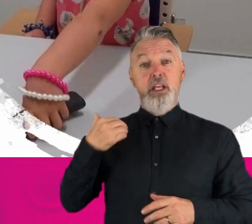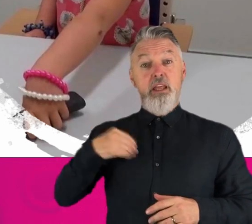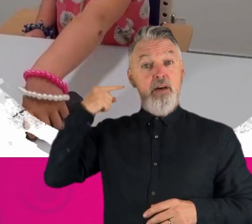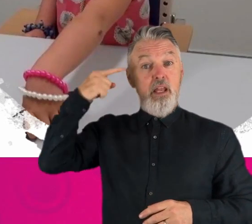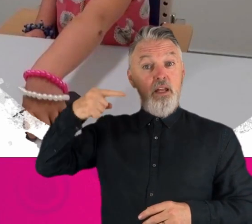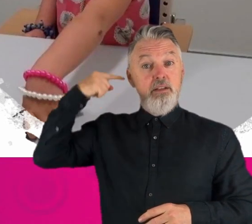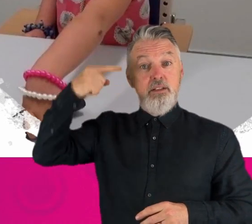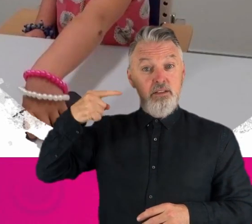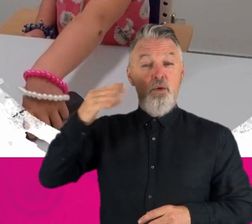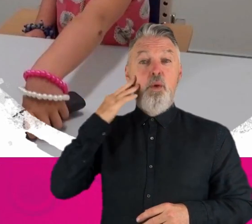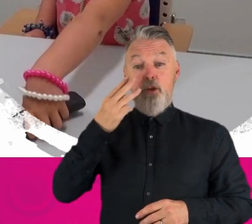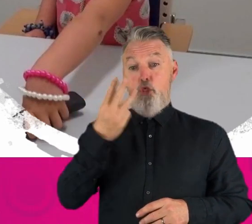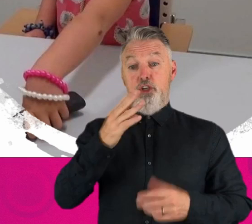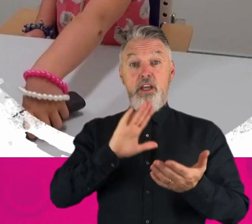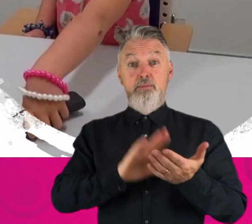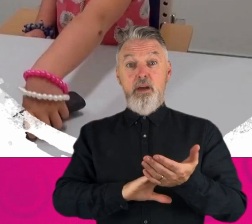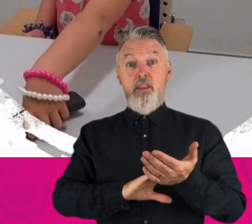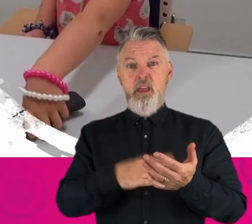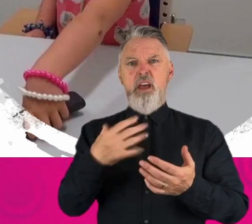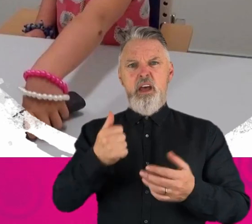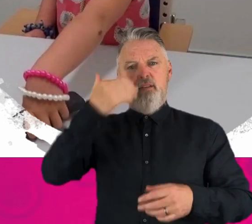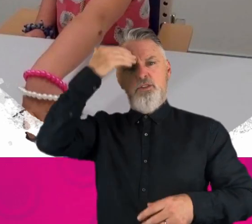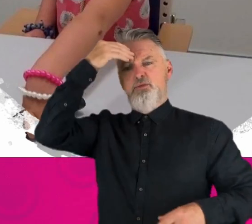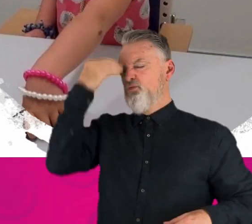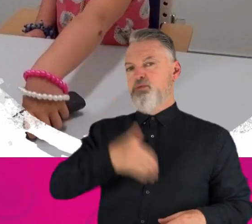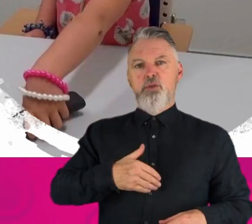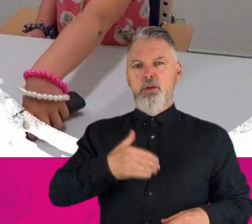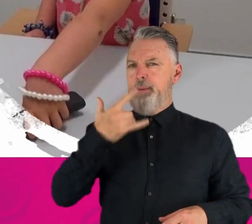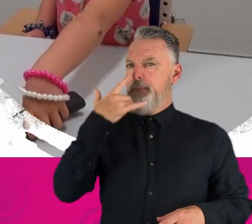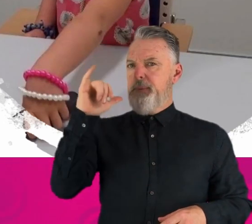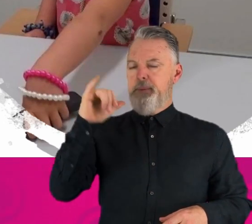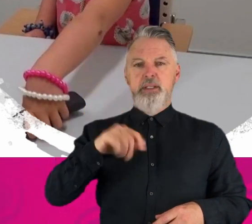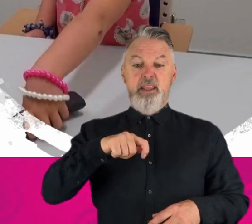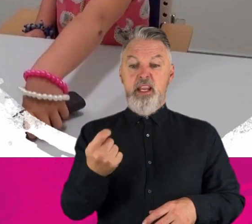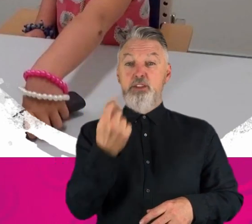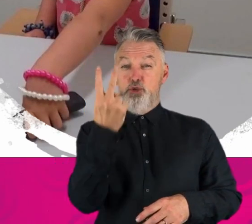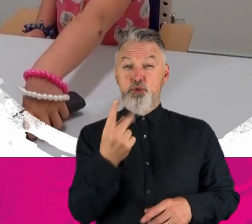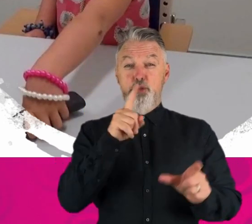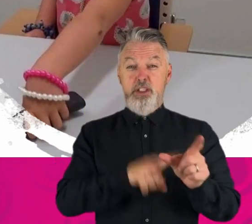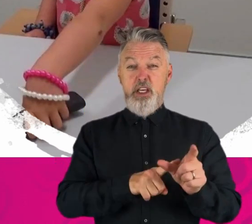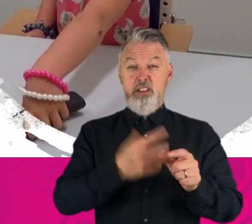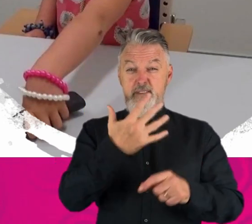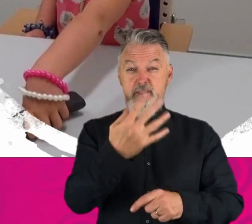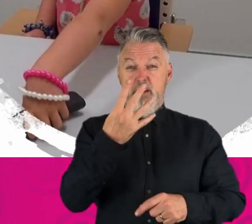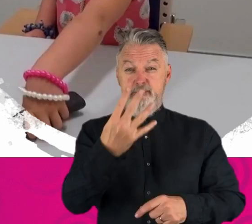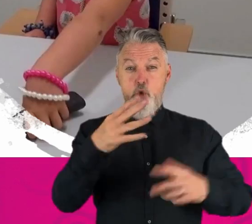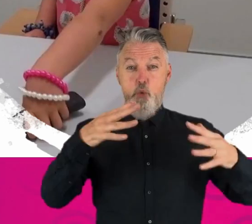at 13 months, Emma had a catastrophic stroke. Over the next two years she had over 54 weeks of therapy.